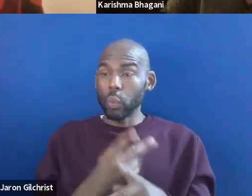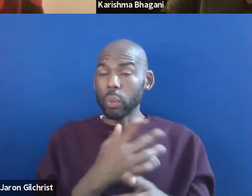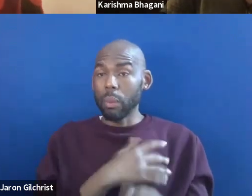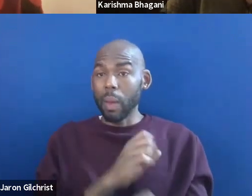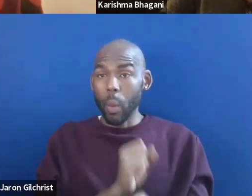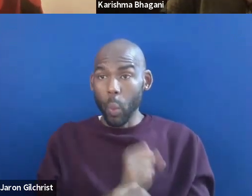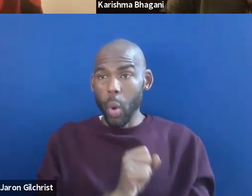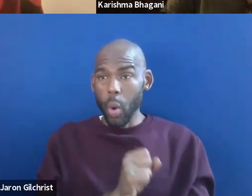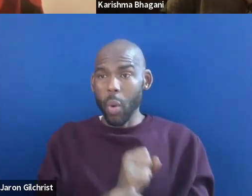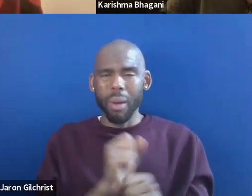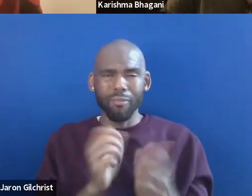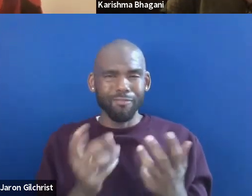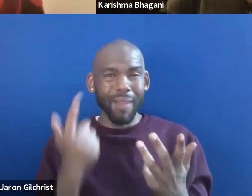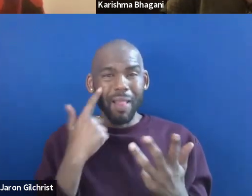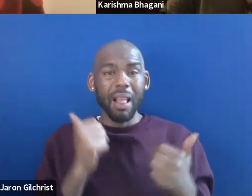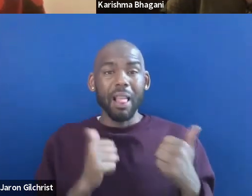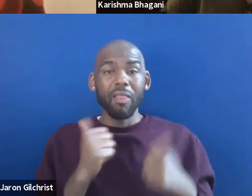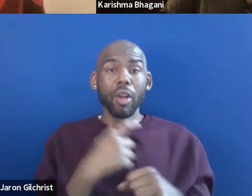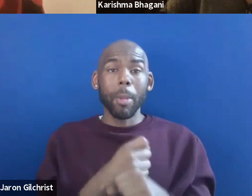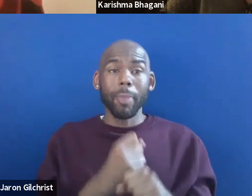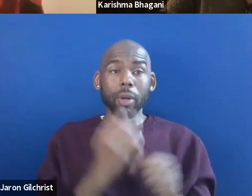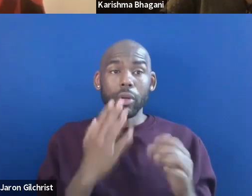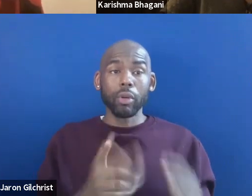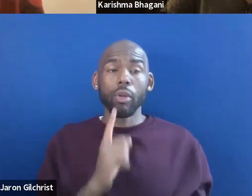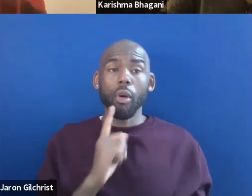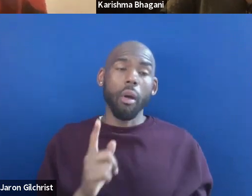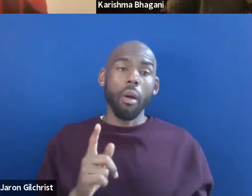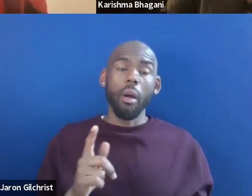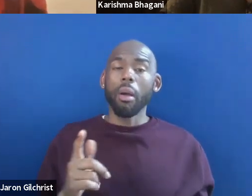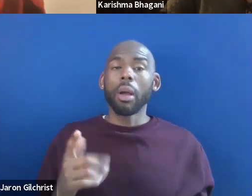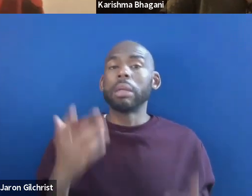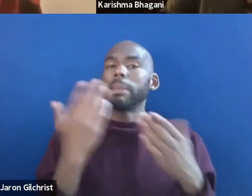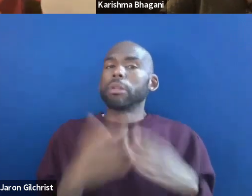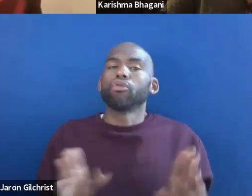So I think theater makers have just generally been creating anyway without